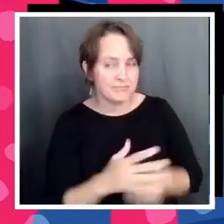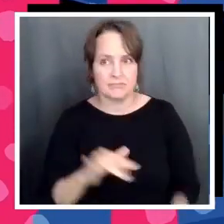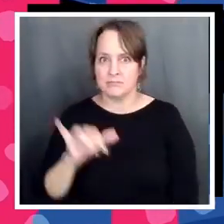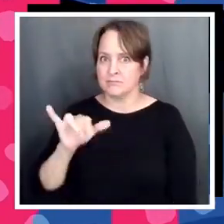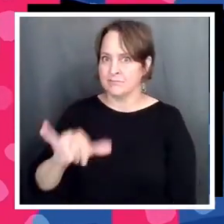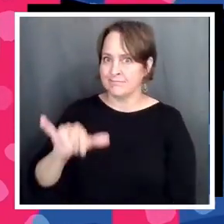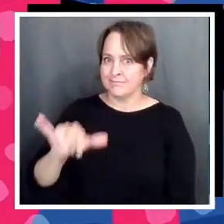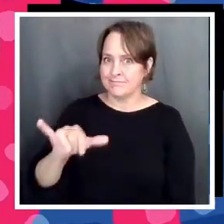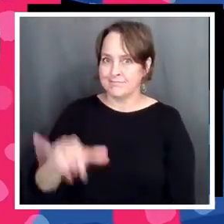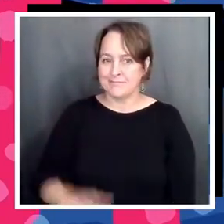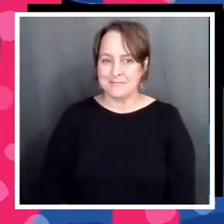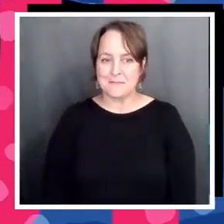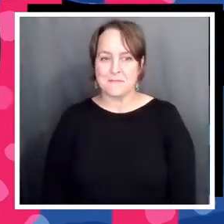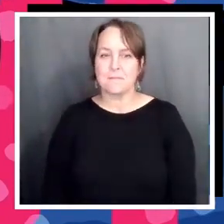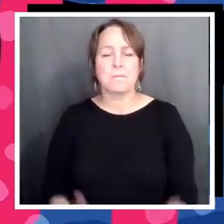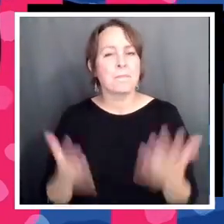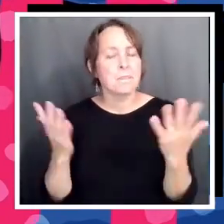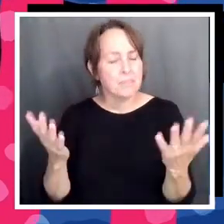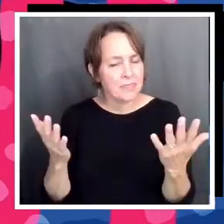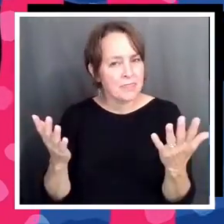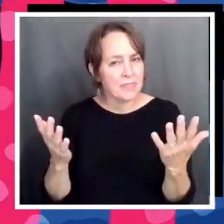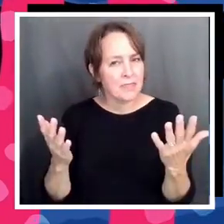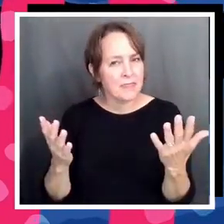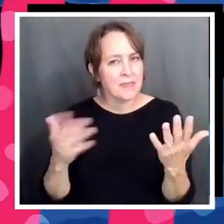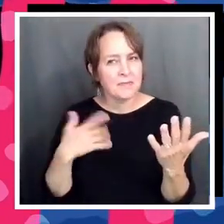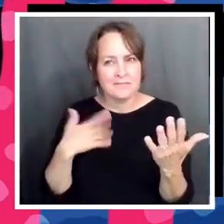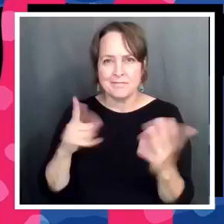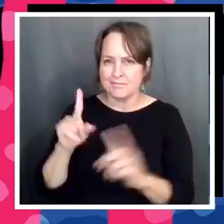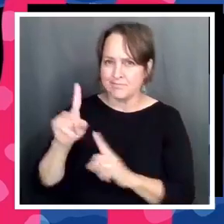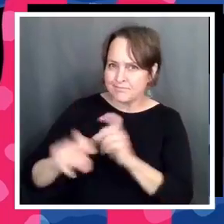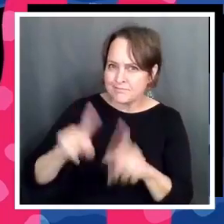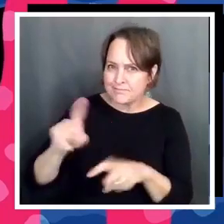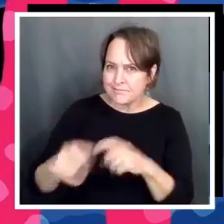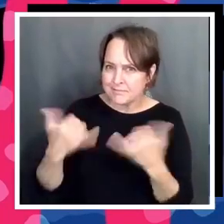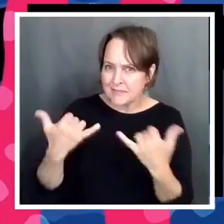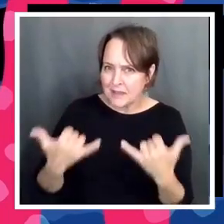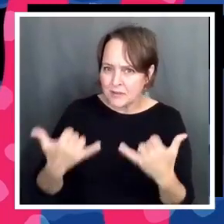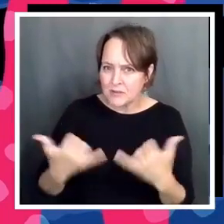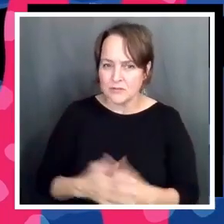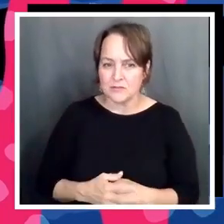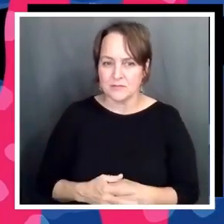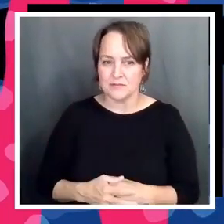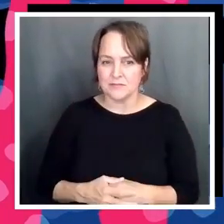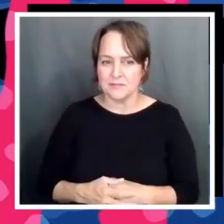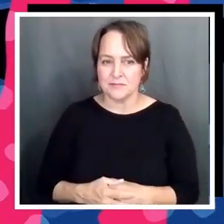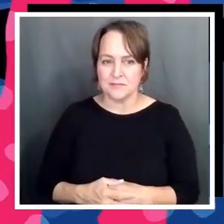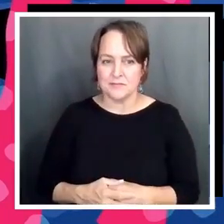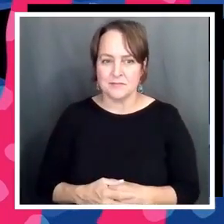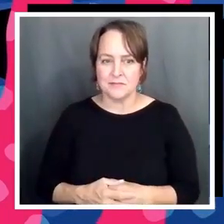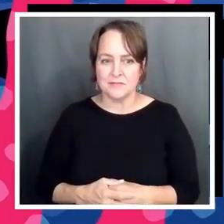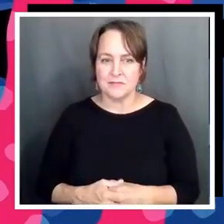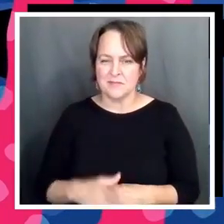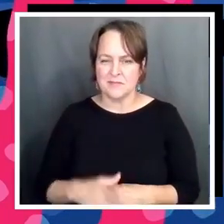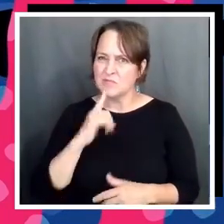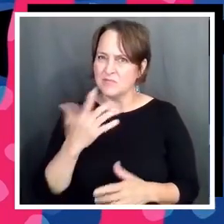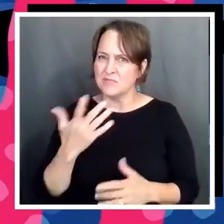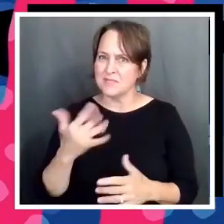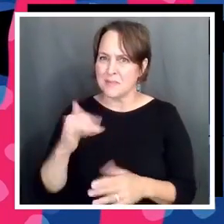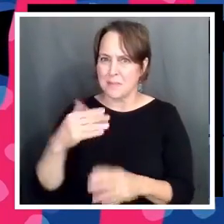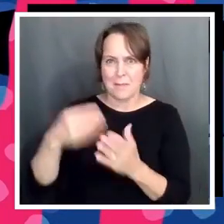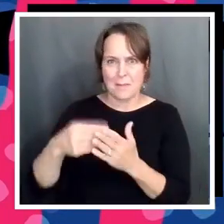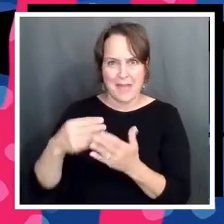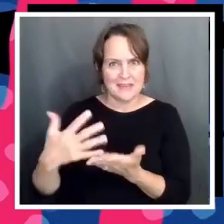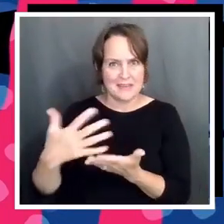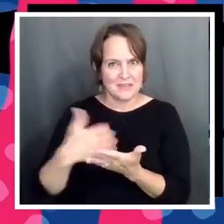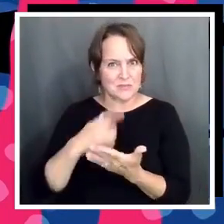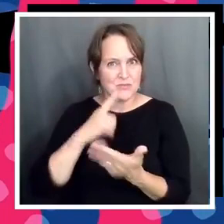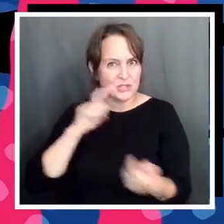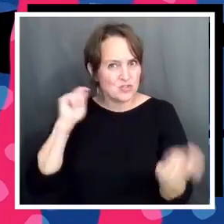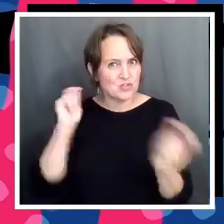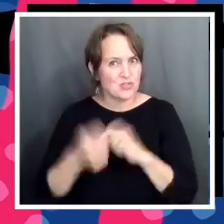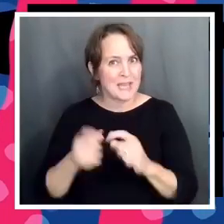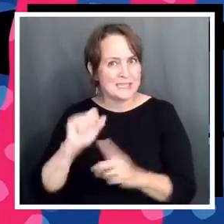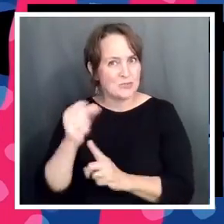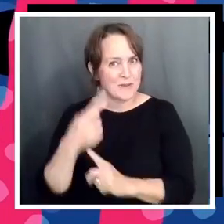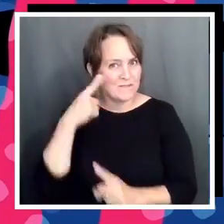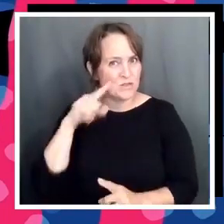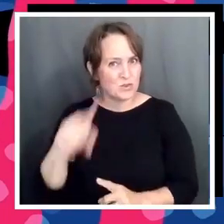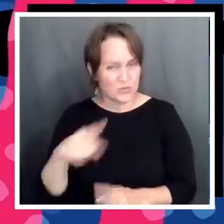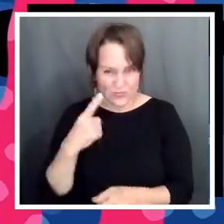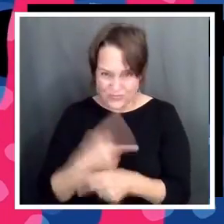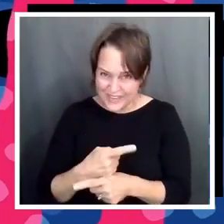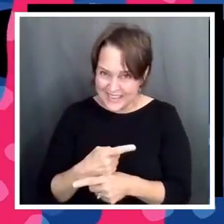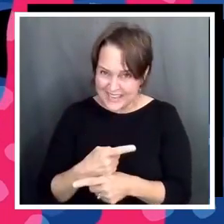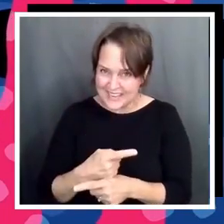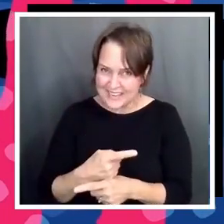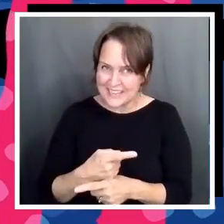ATTENDANT AND UNION ACTIVIST?